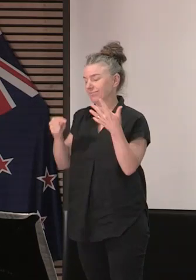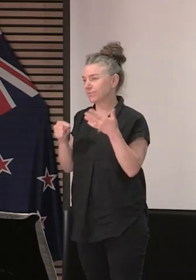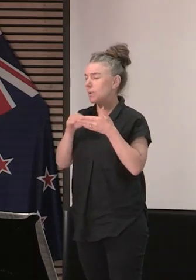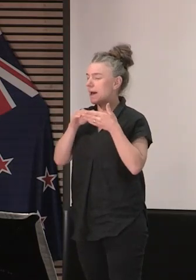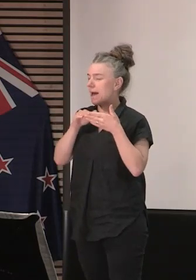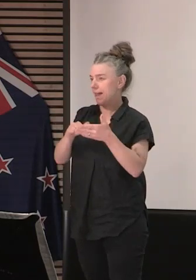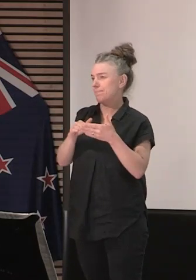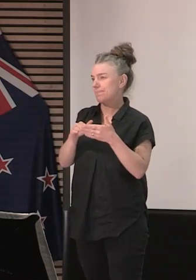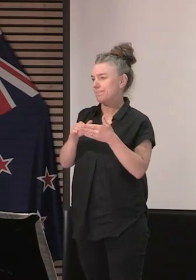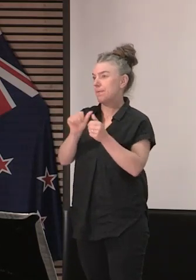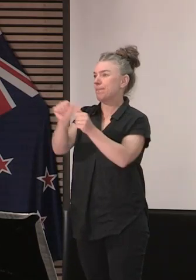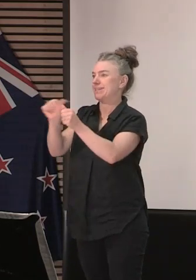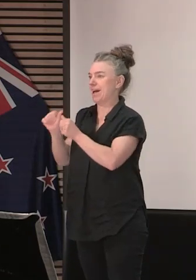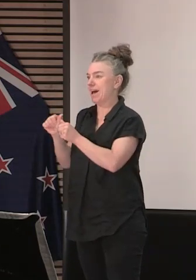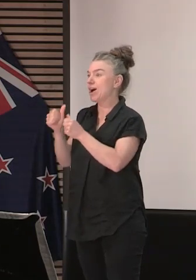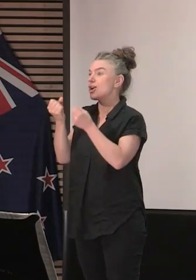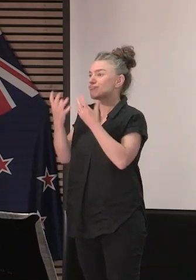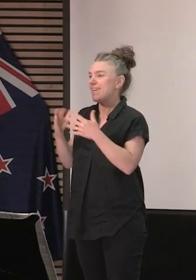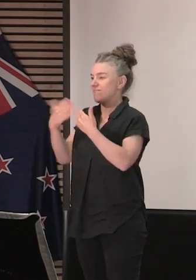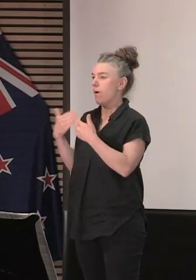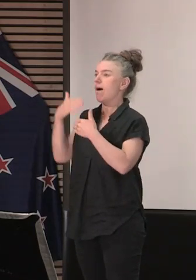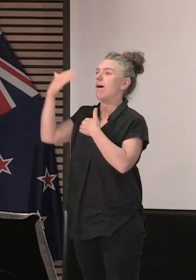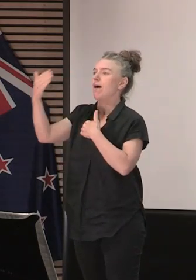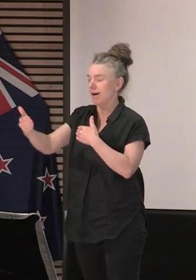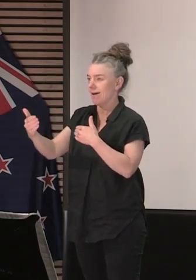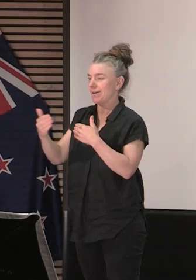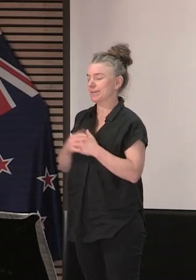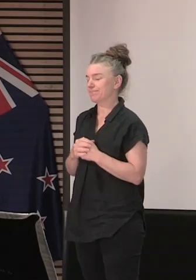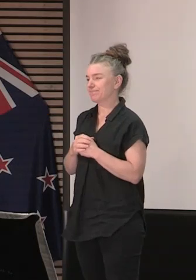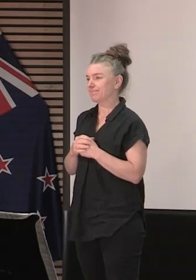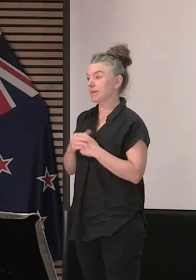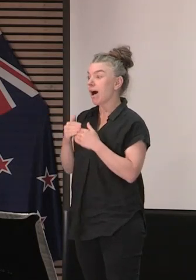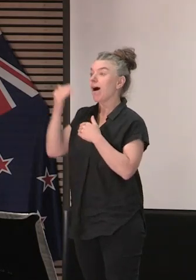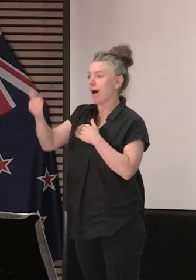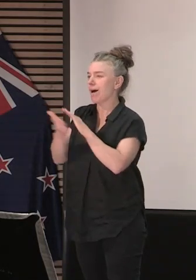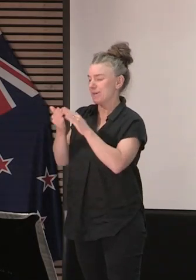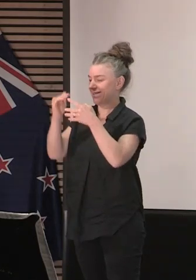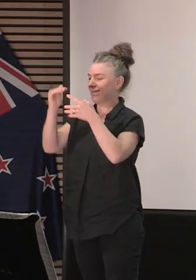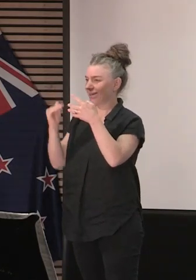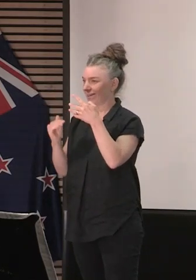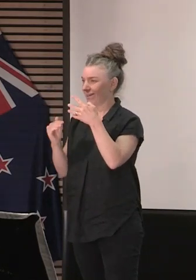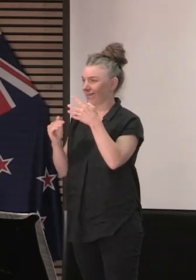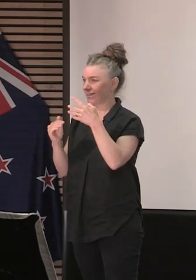to putus in the best possibleposition to exit Level 4 andprepare for Level 3.